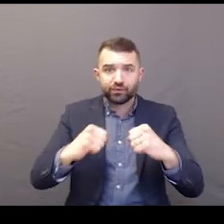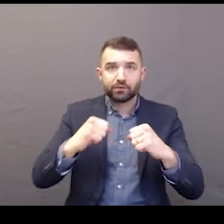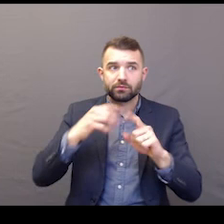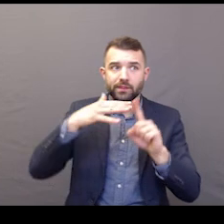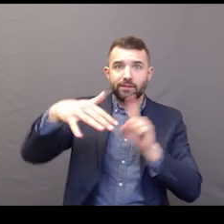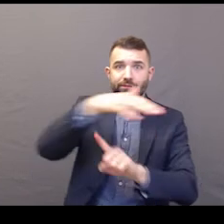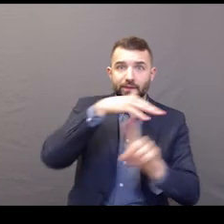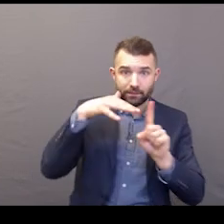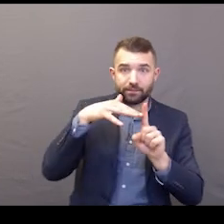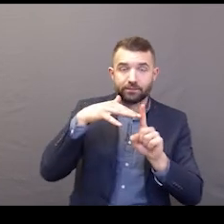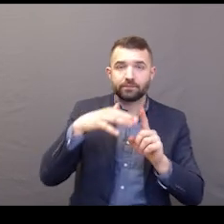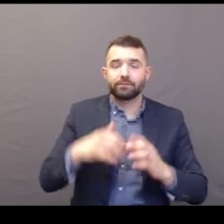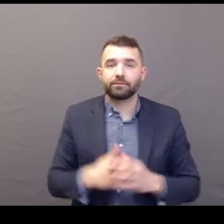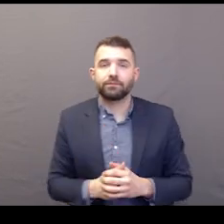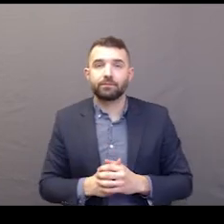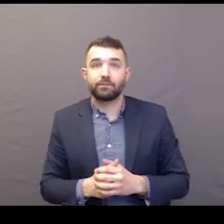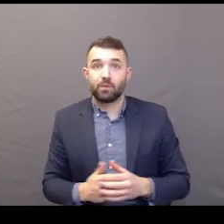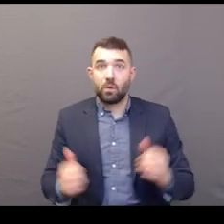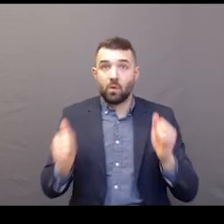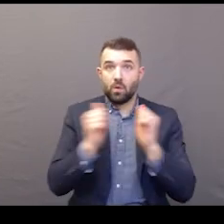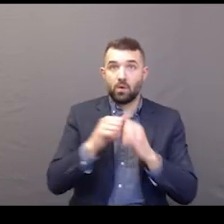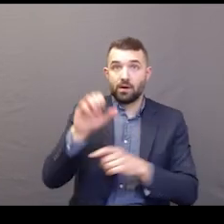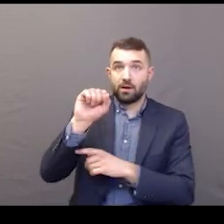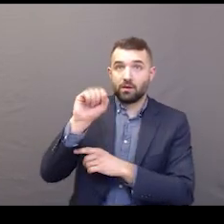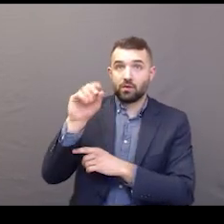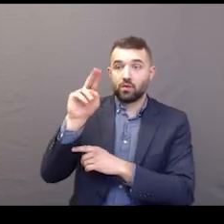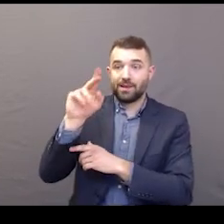by Sound Transit and other agencies with jurisdiction over the project.